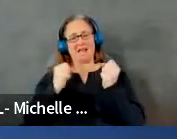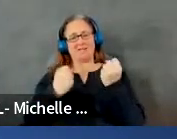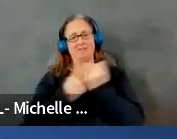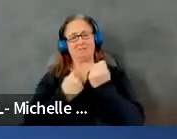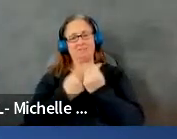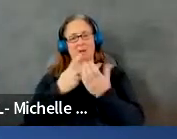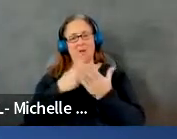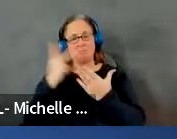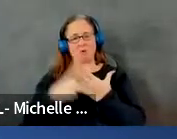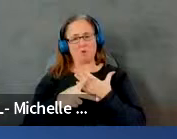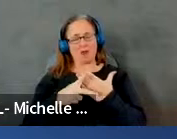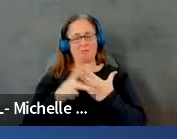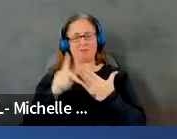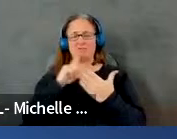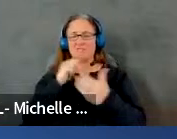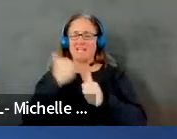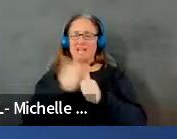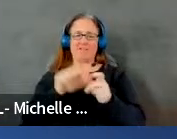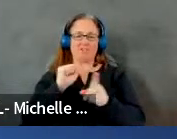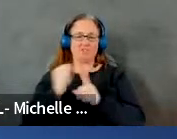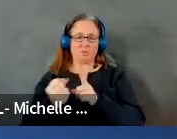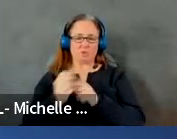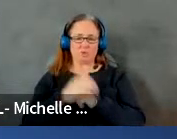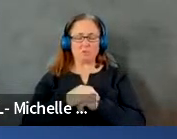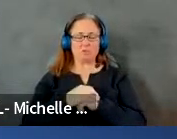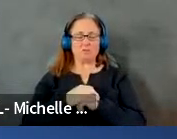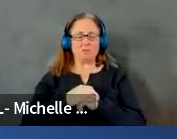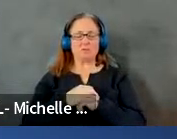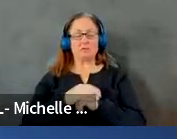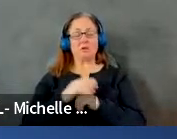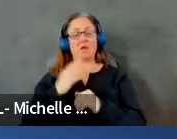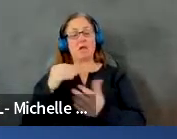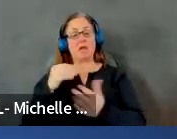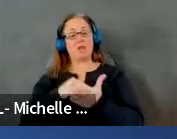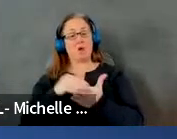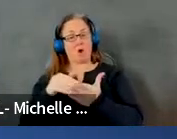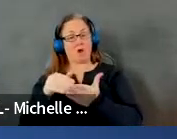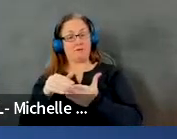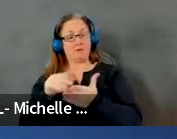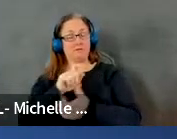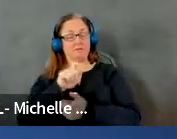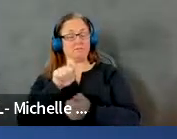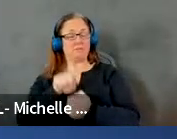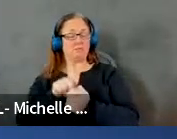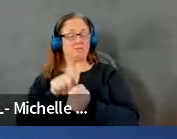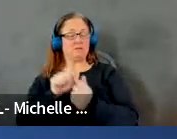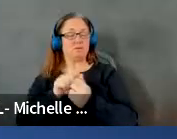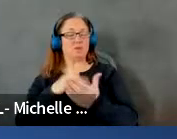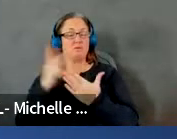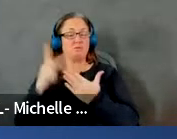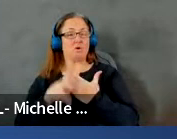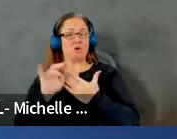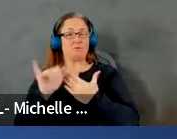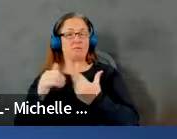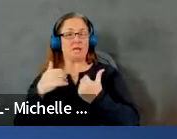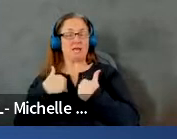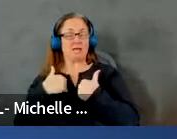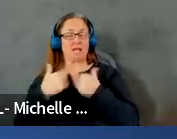in almost every case. And often, particularly it is programs that are operated out of Health